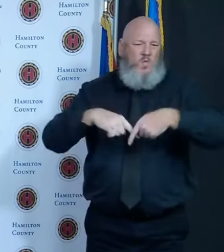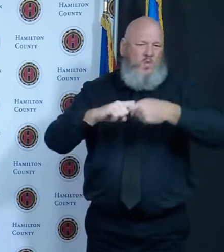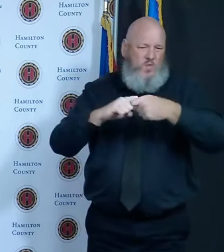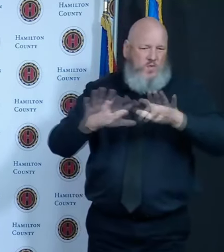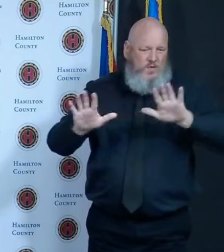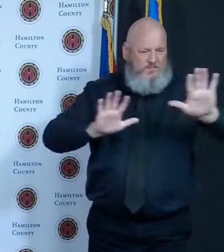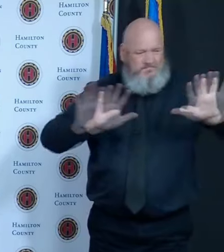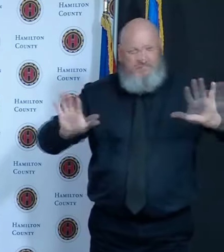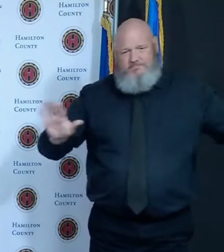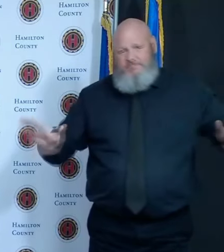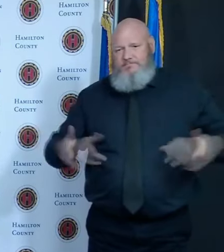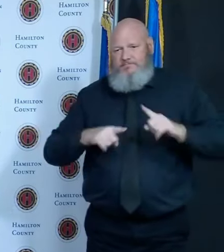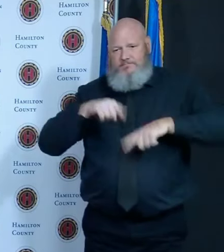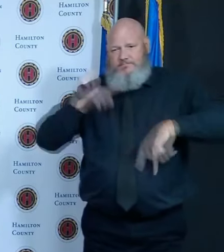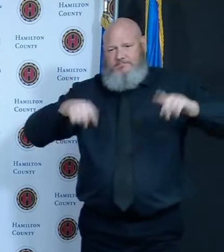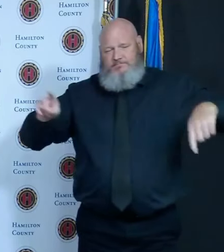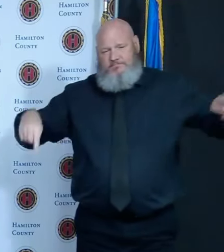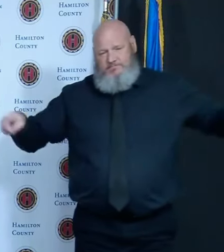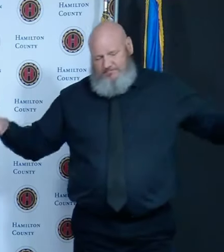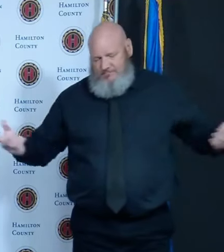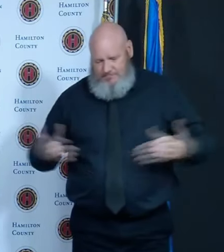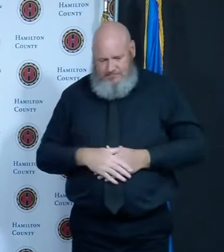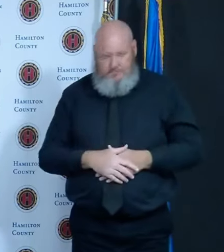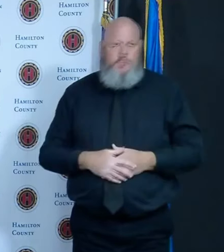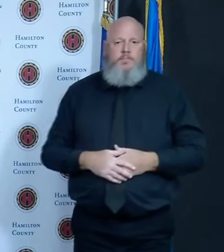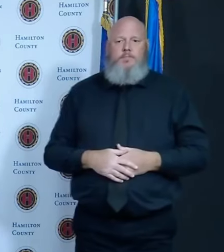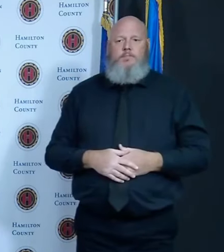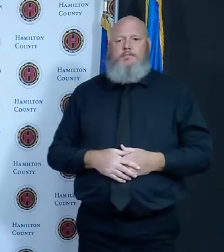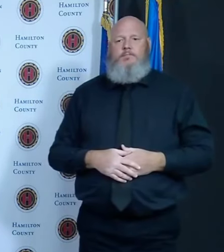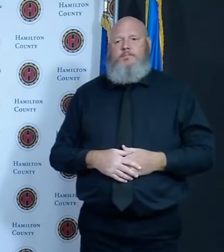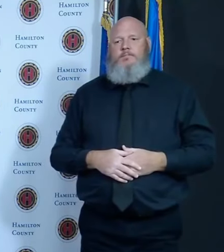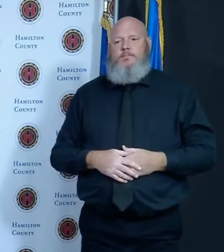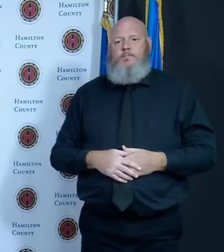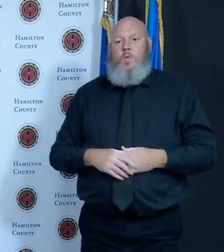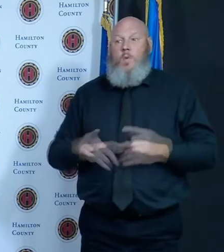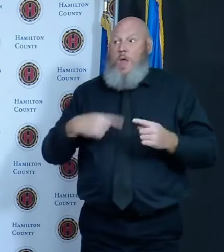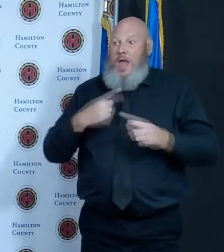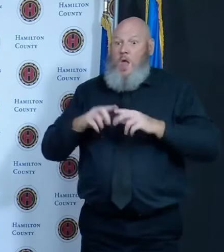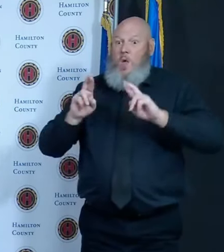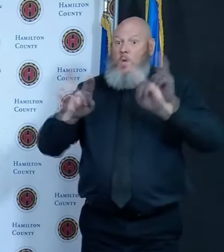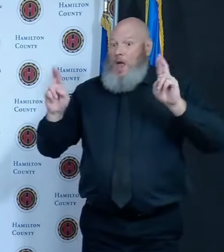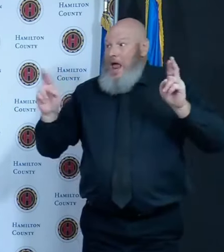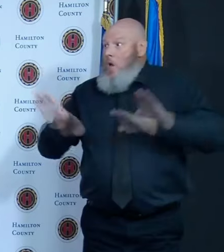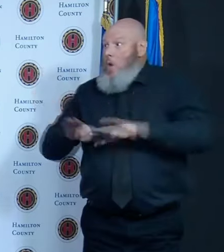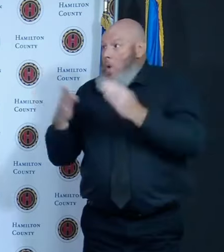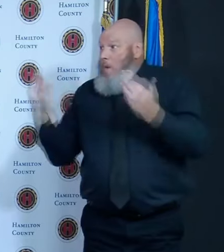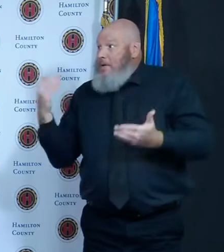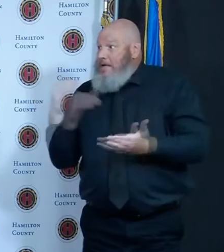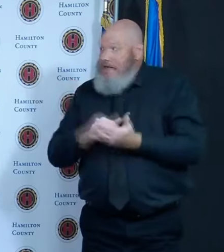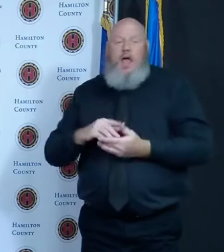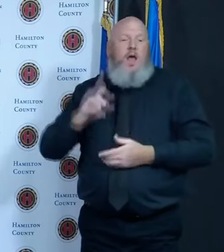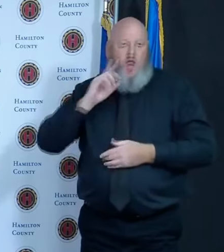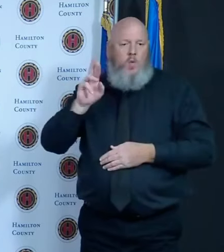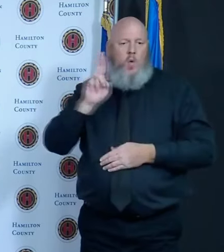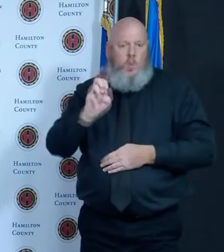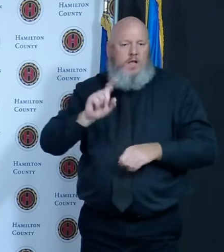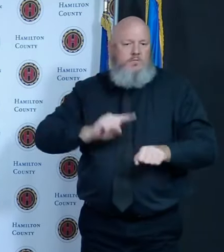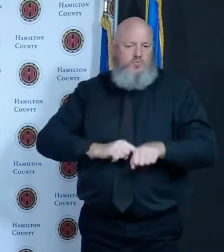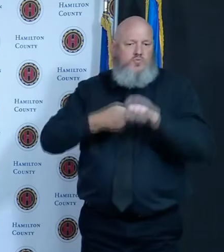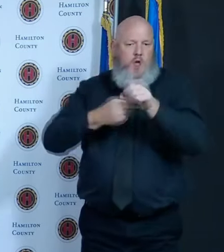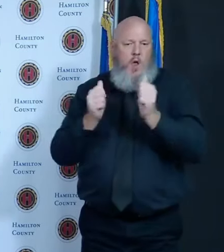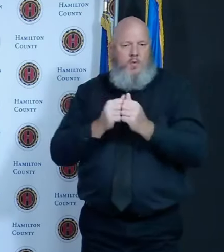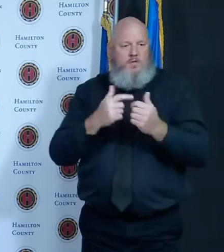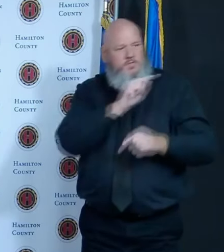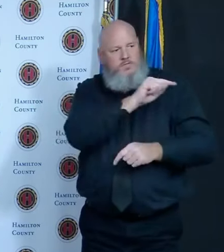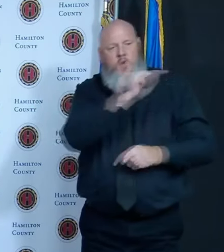how the economy is going to respond over a longer period of time